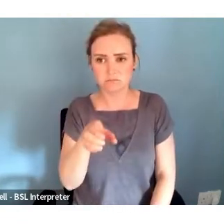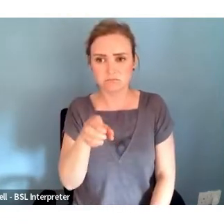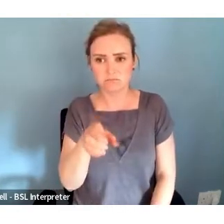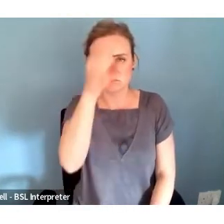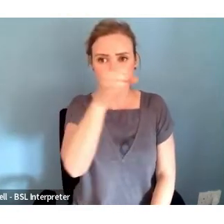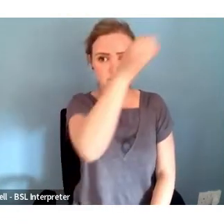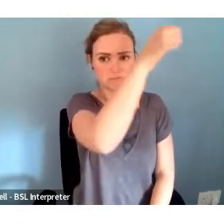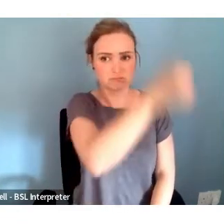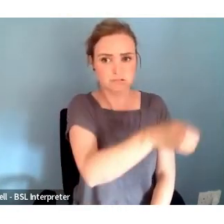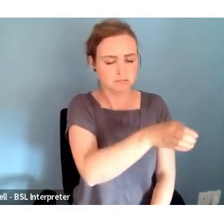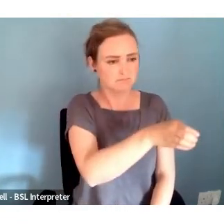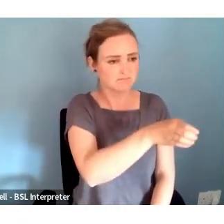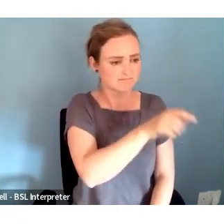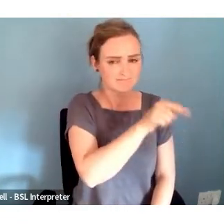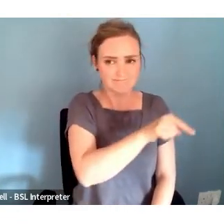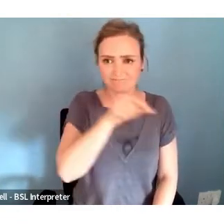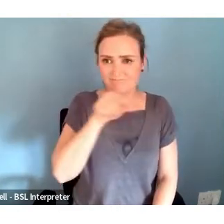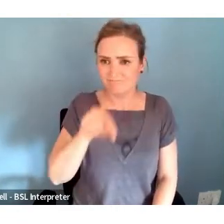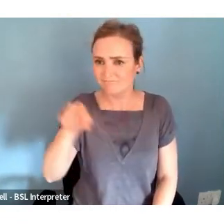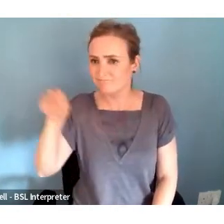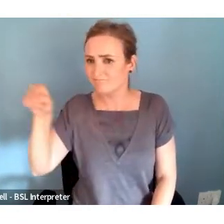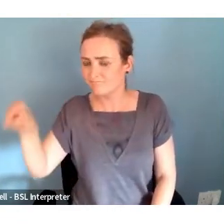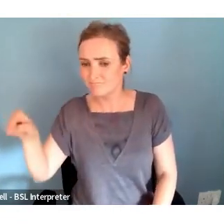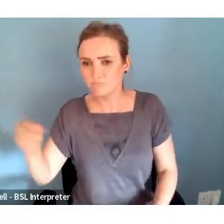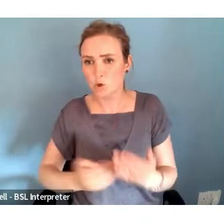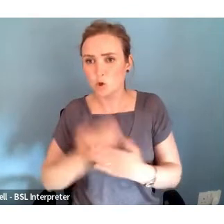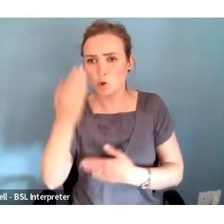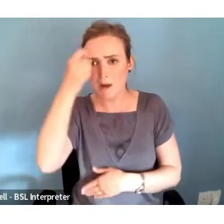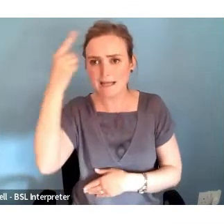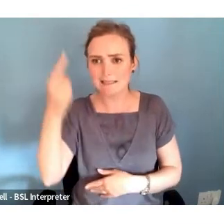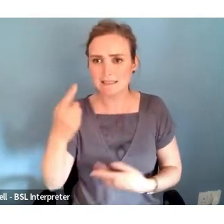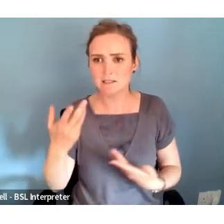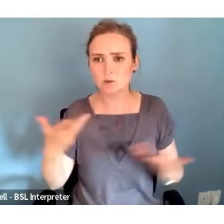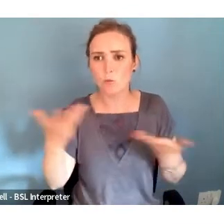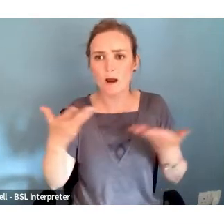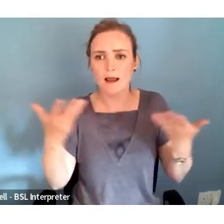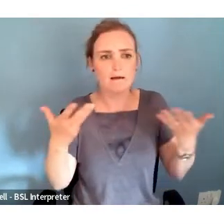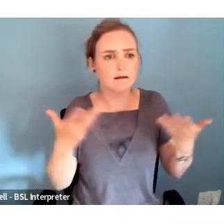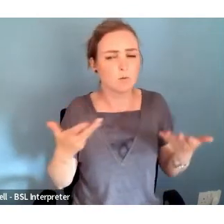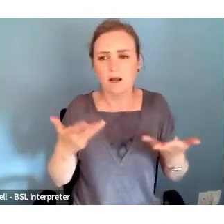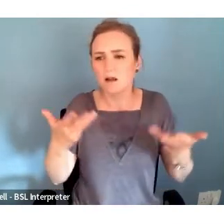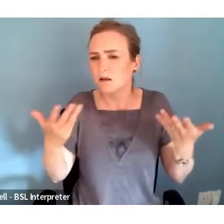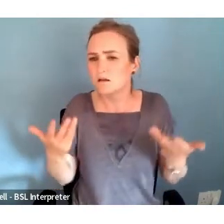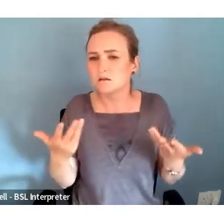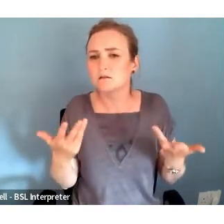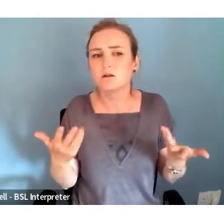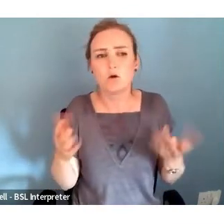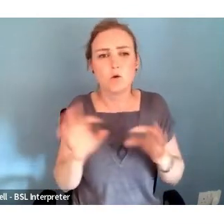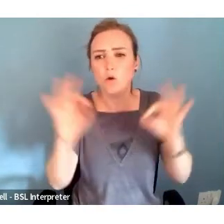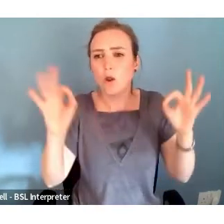comes in with a blank canvas thinking why do you do it this way, because in our sector we